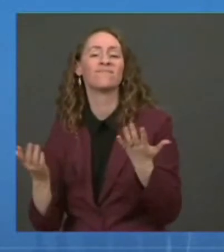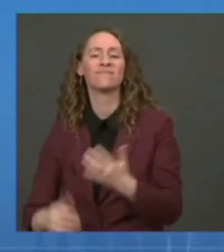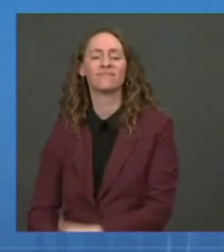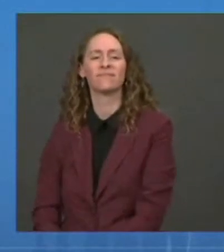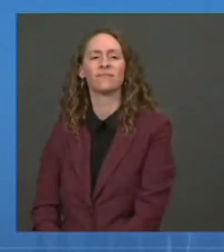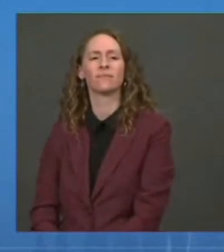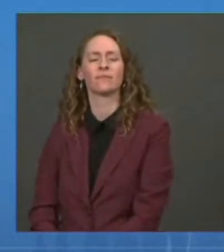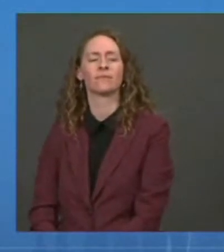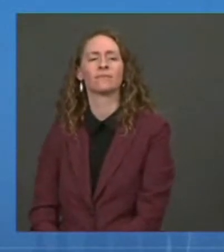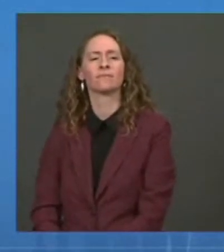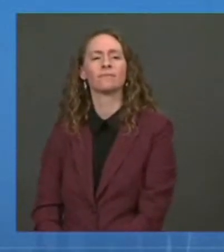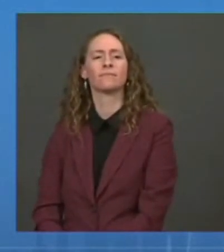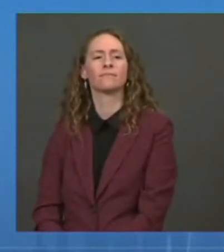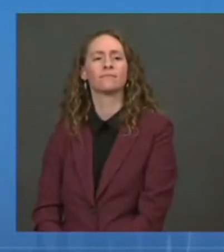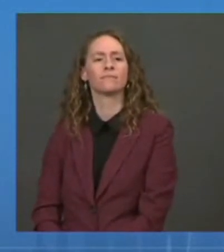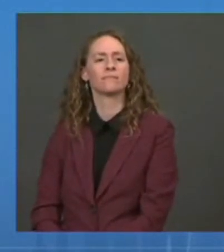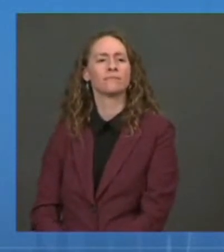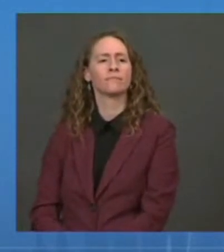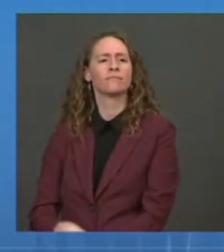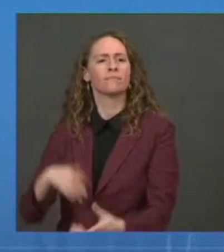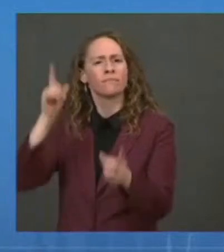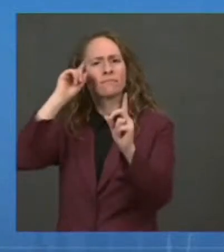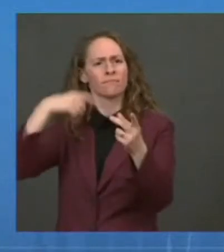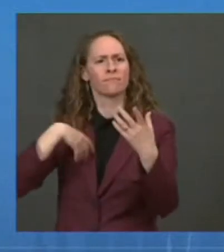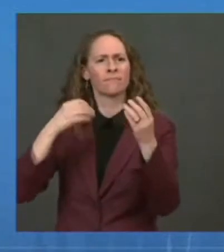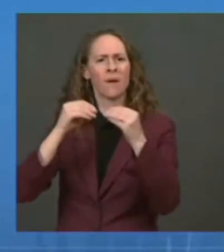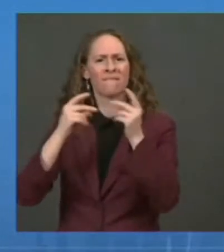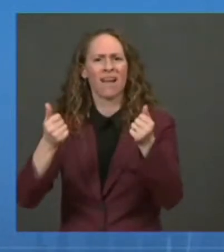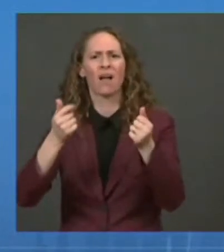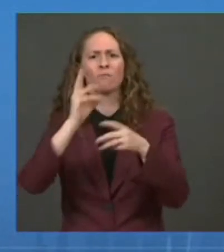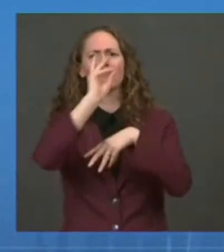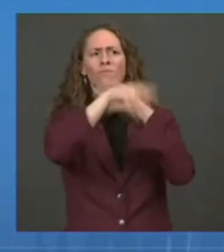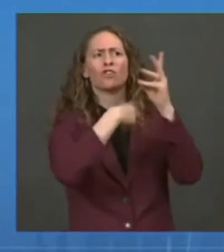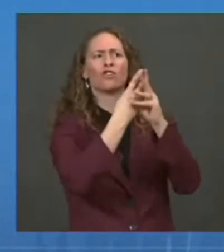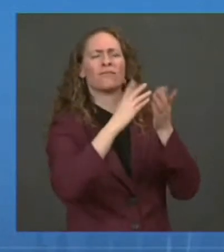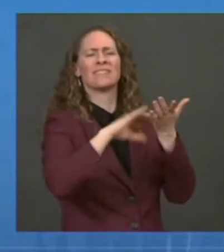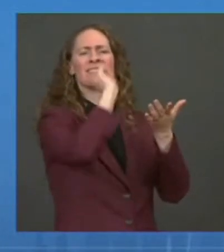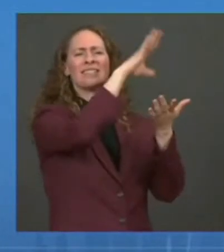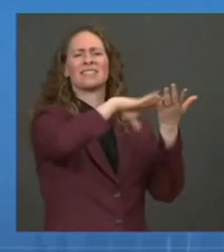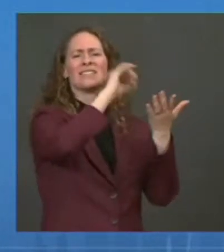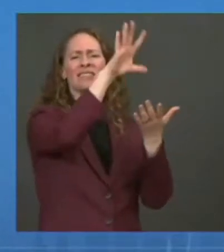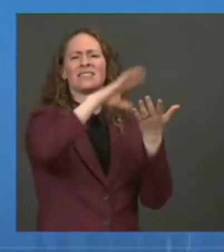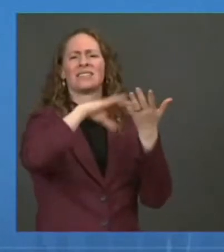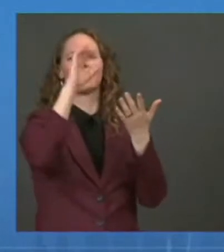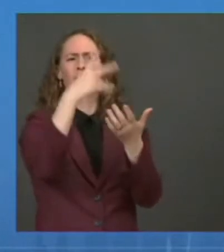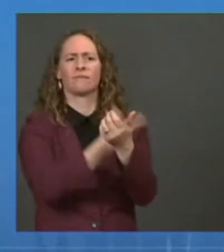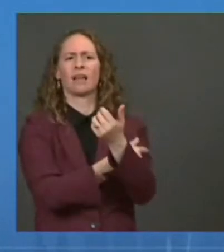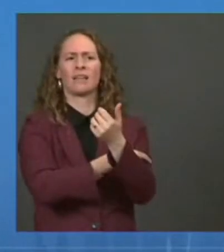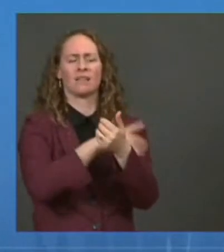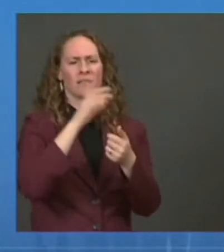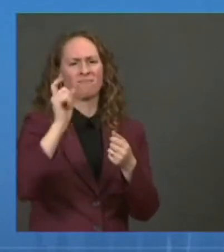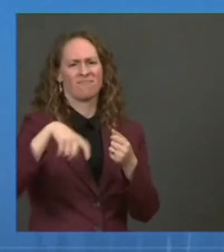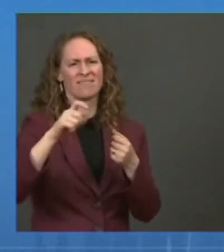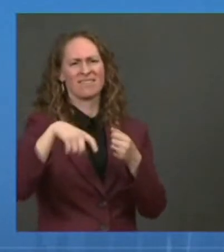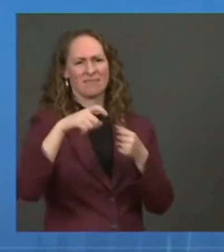AND FIFTH, ACCELERATING OUR EFFORTS TO VACCINATE THE REST OFHE WLD AND STRENGTHENING